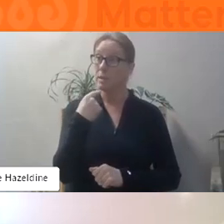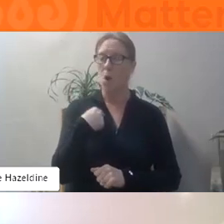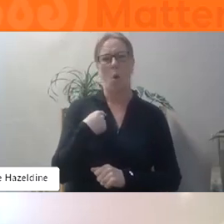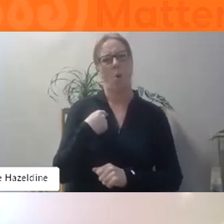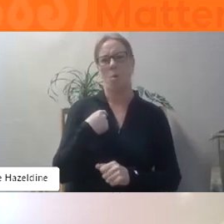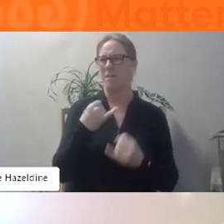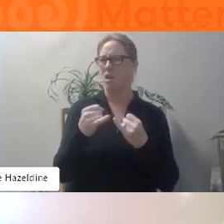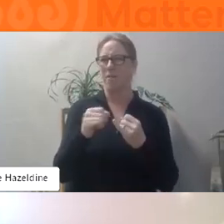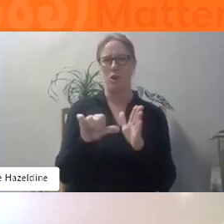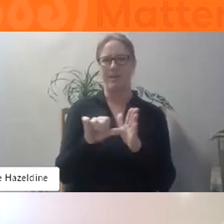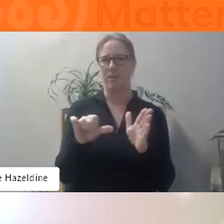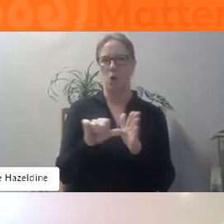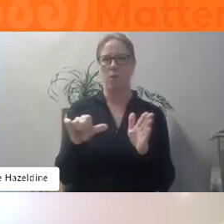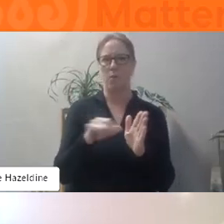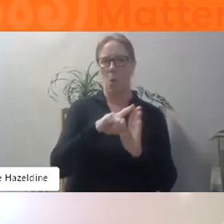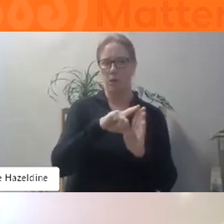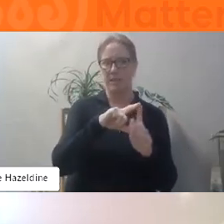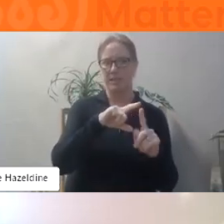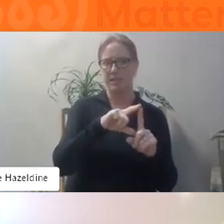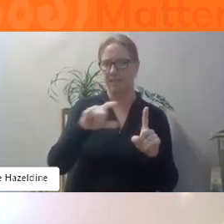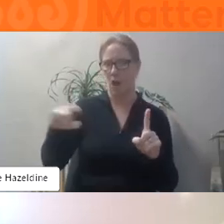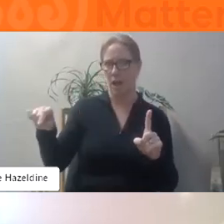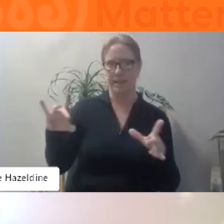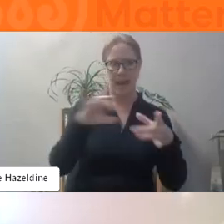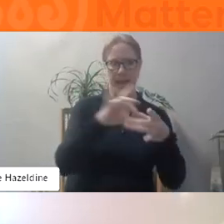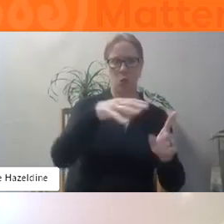to get this device hooked up to the WiFi because the school has